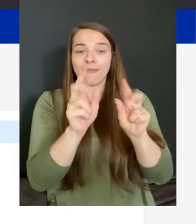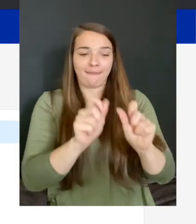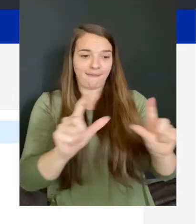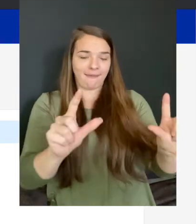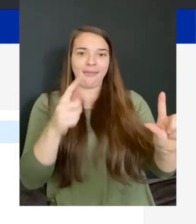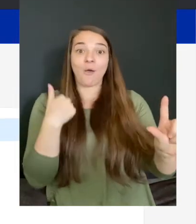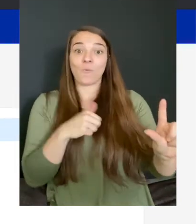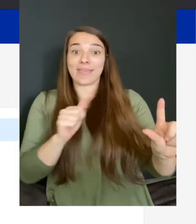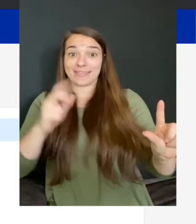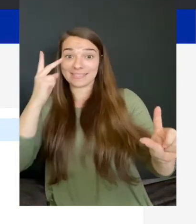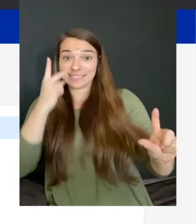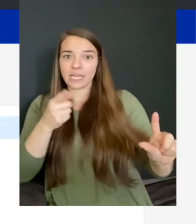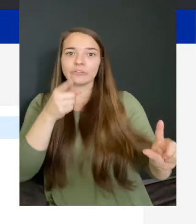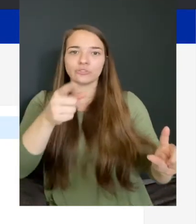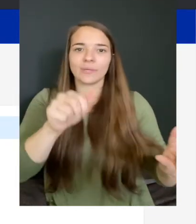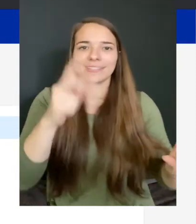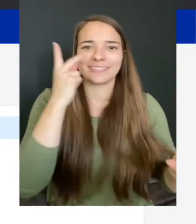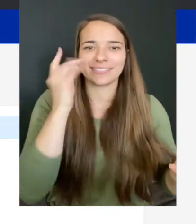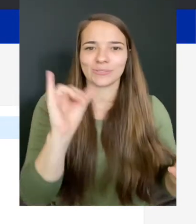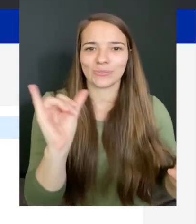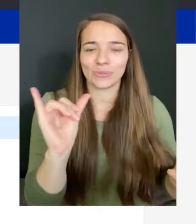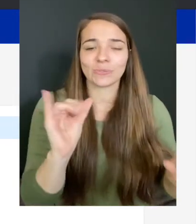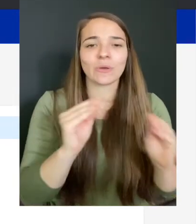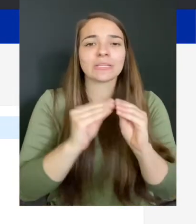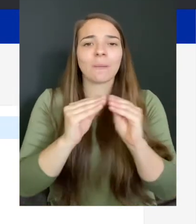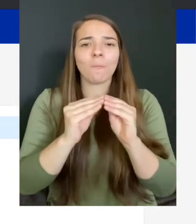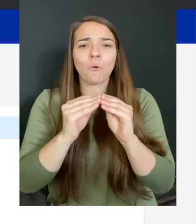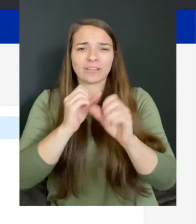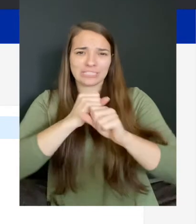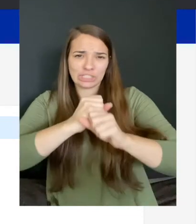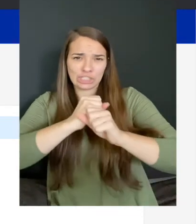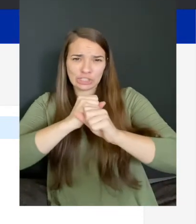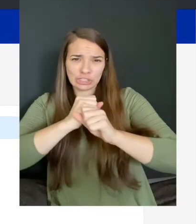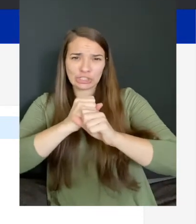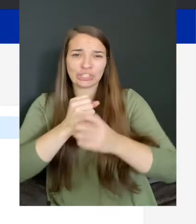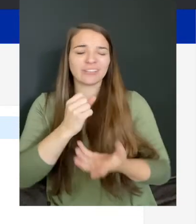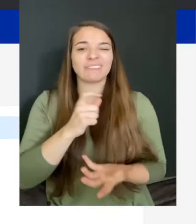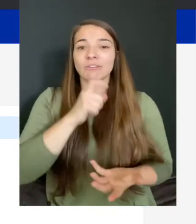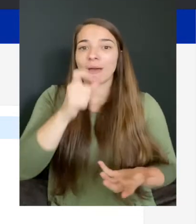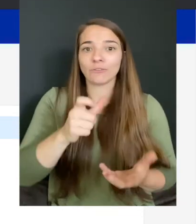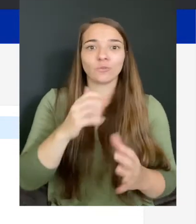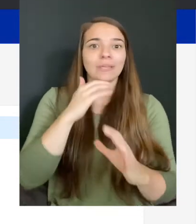to see it, so it's a lot more secure in this system that having to email us or having to